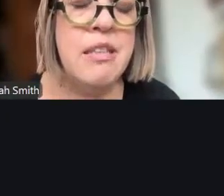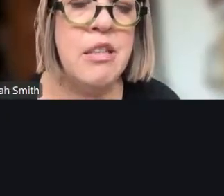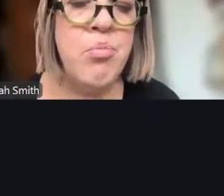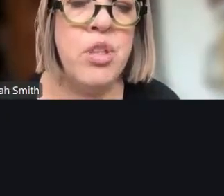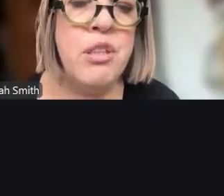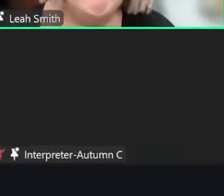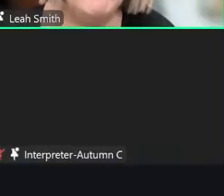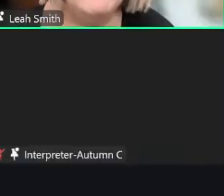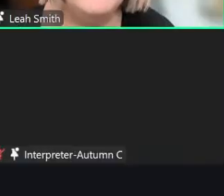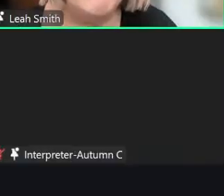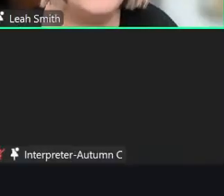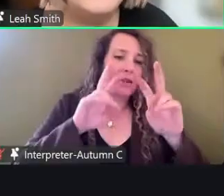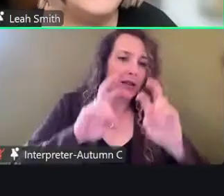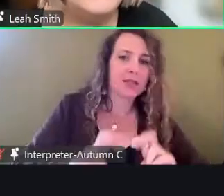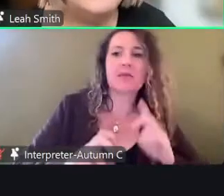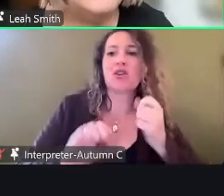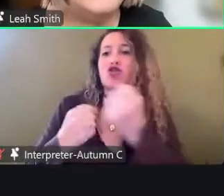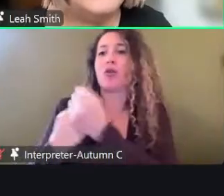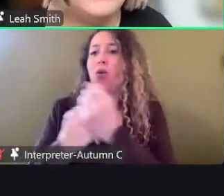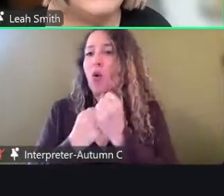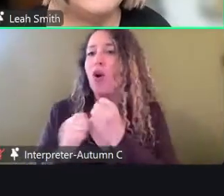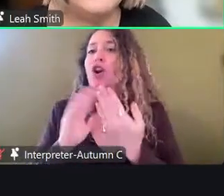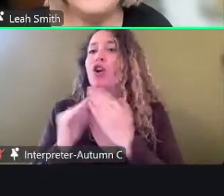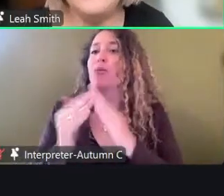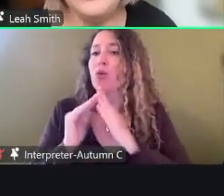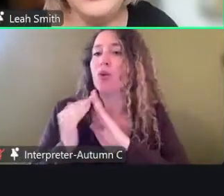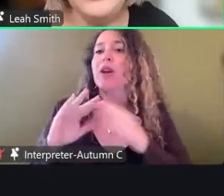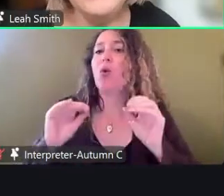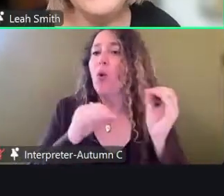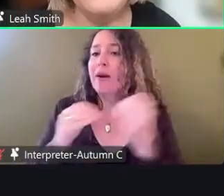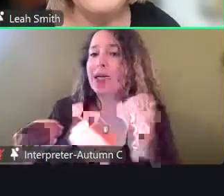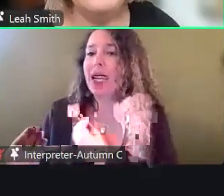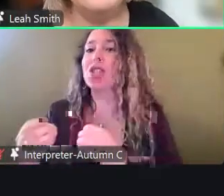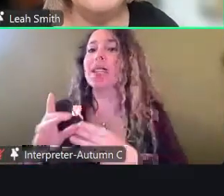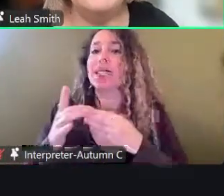support community organizations as leaders and center lived